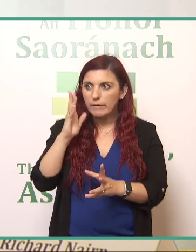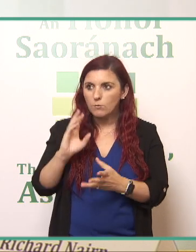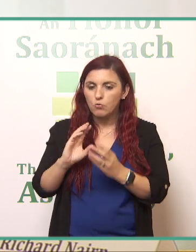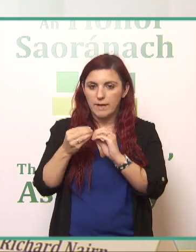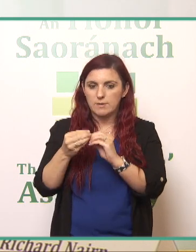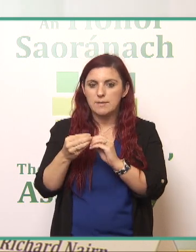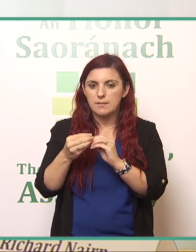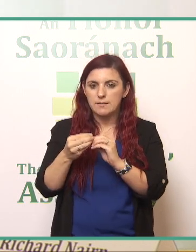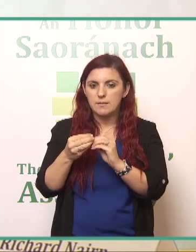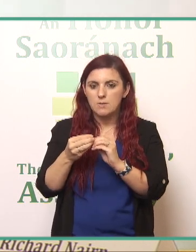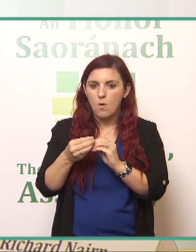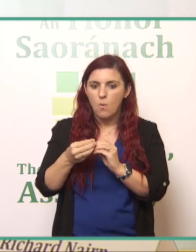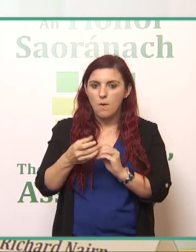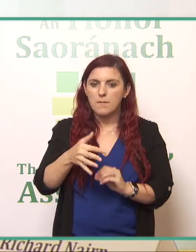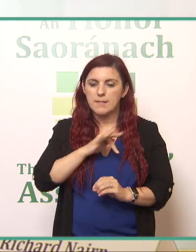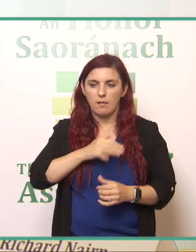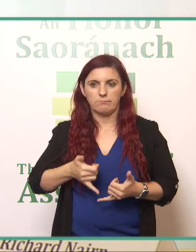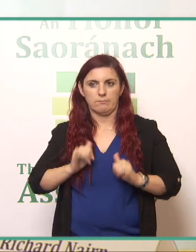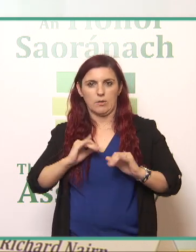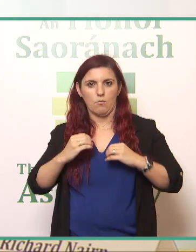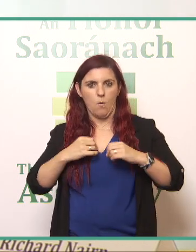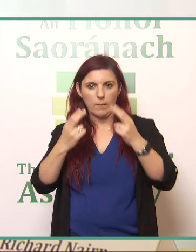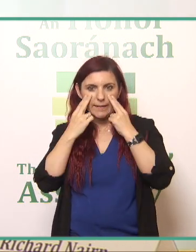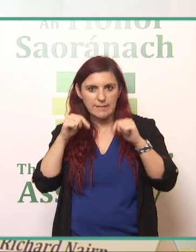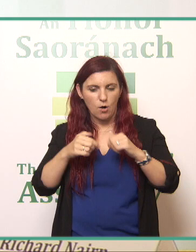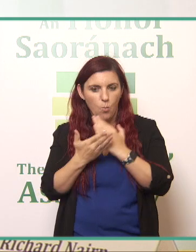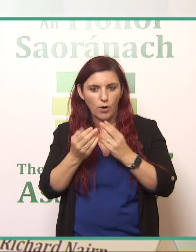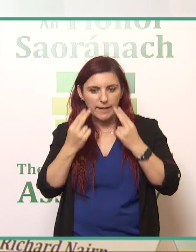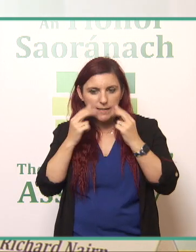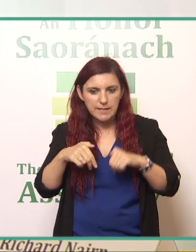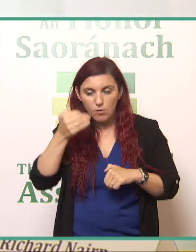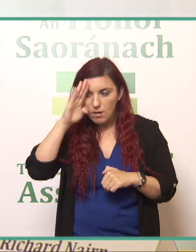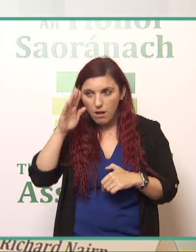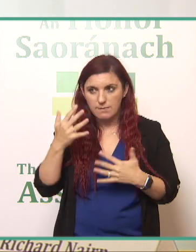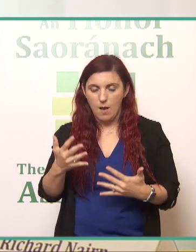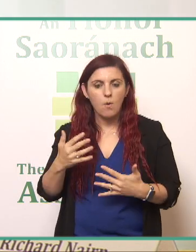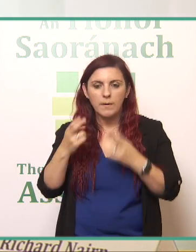self-sufficient in our in our wood needs in Ireland as well. What we need to do now is we need more for us. We need